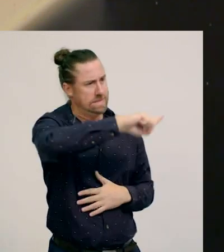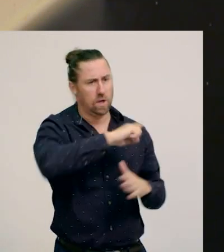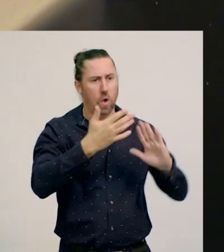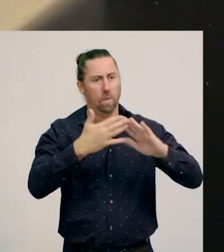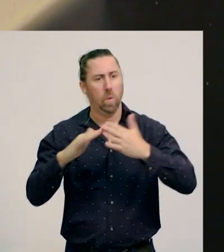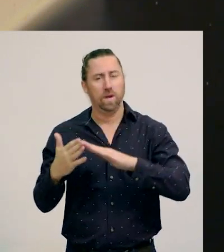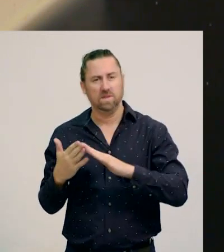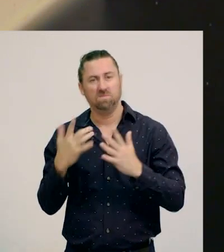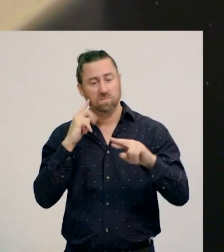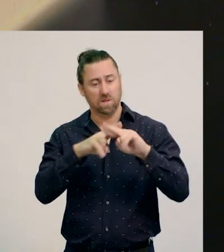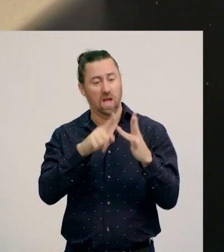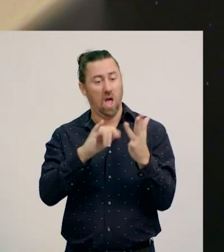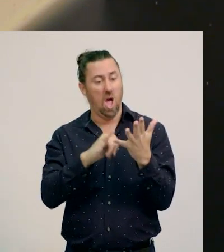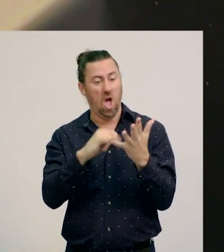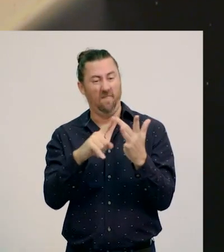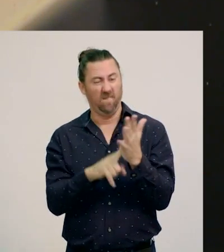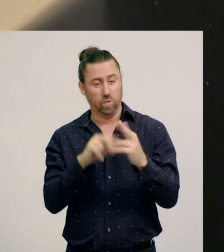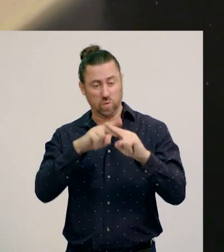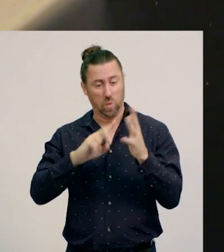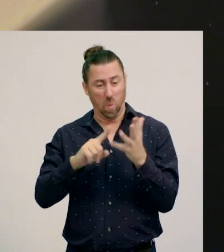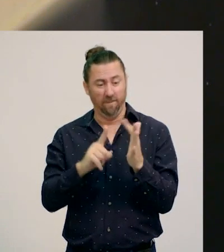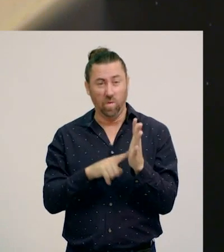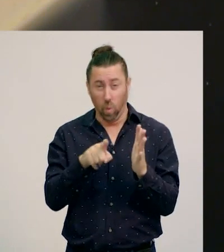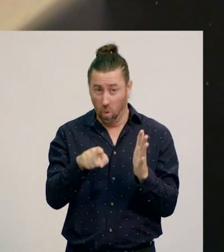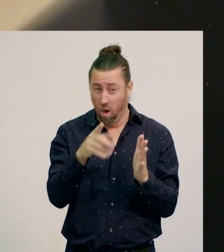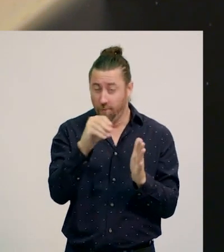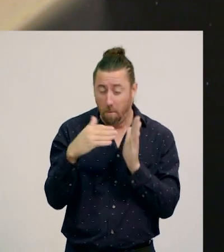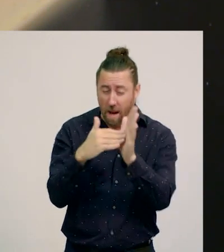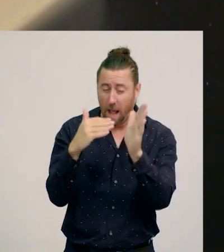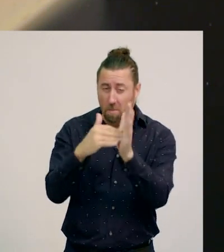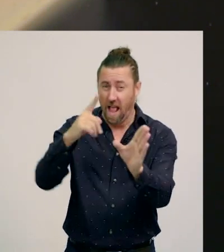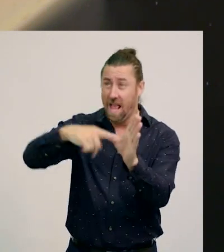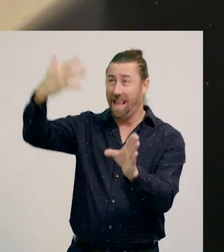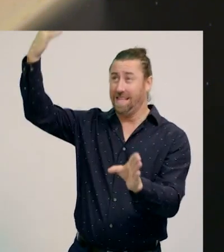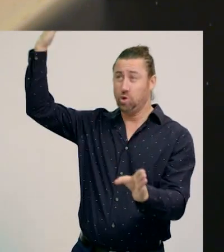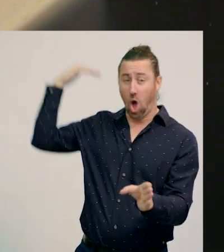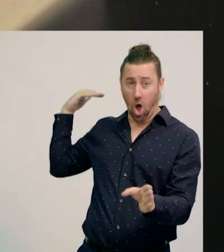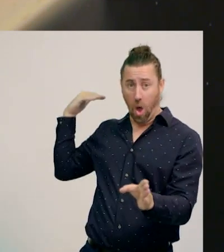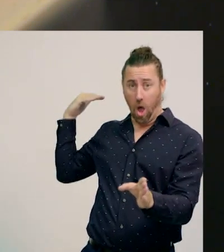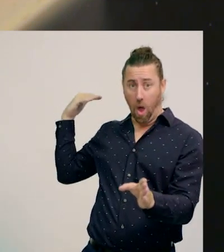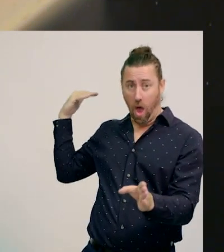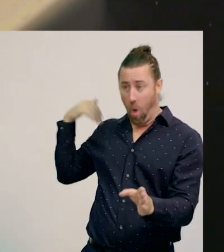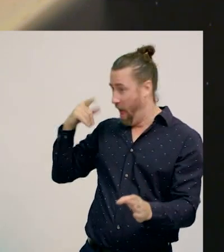Because fossil fuels are formed over millions of years, they are not able to be regenerated quickly.